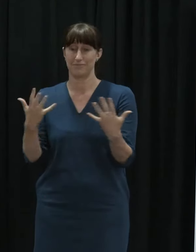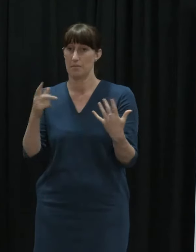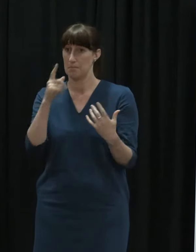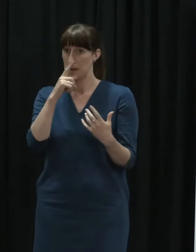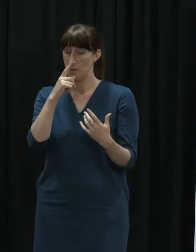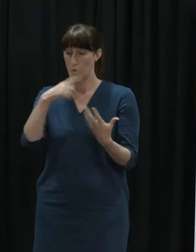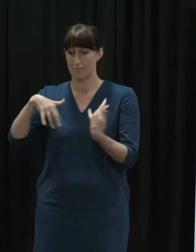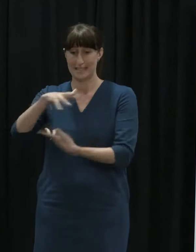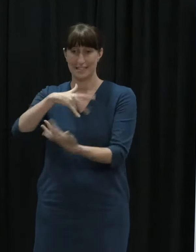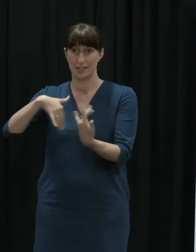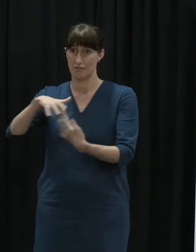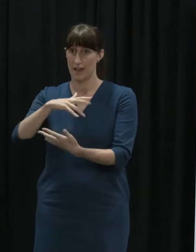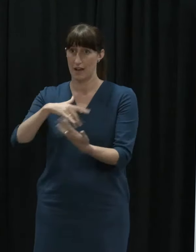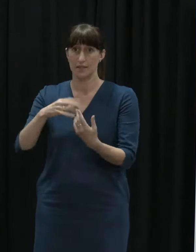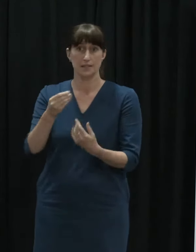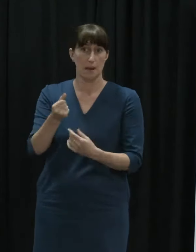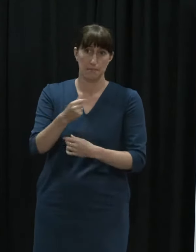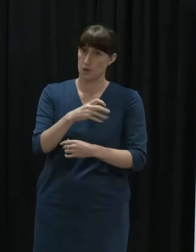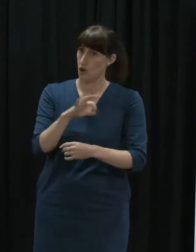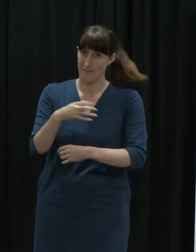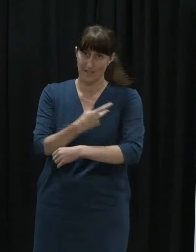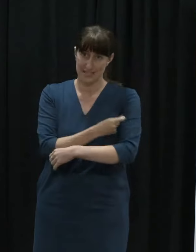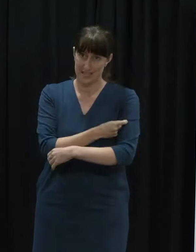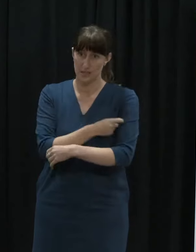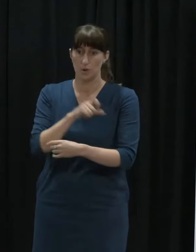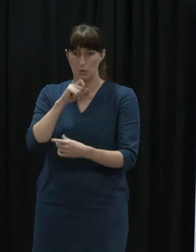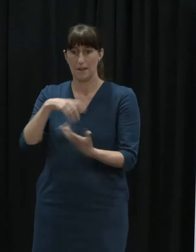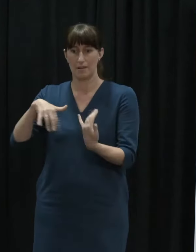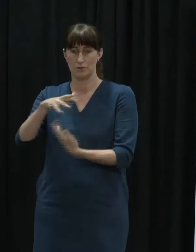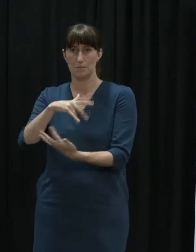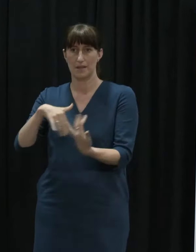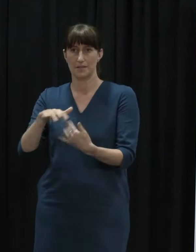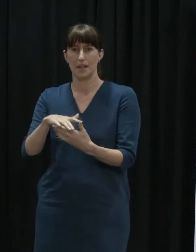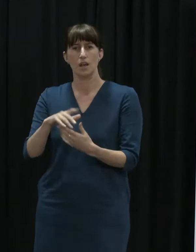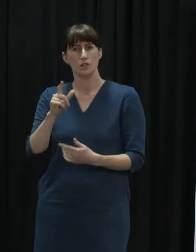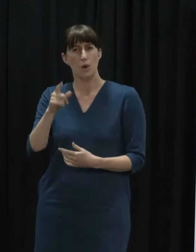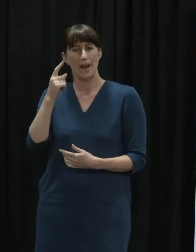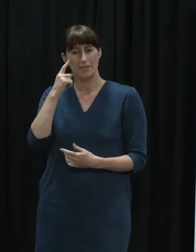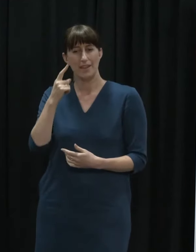being orange to green is the ability to have a large number of people together who are both